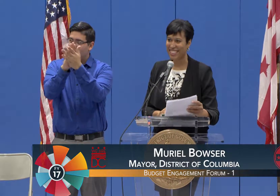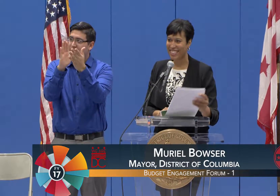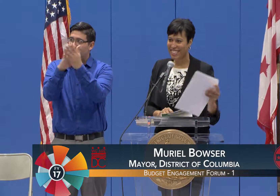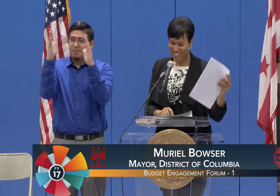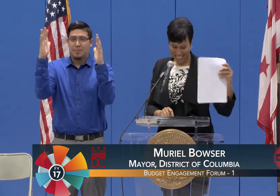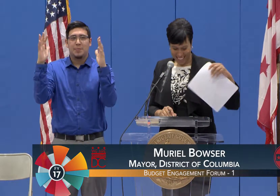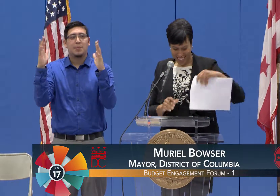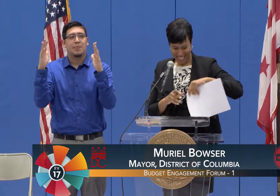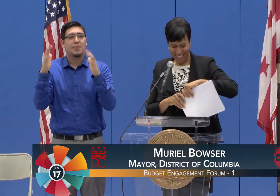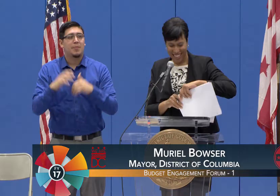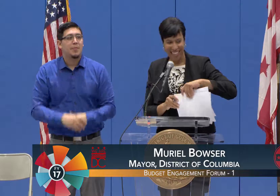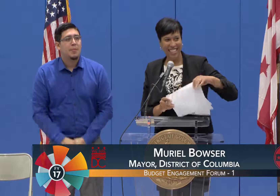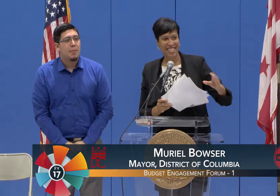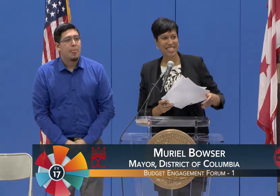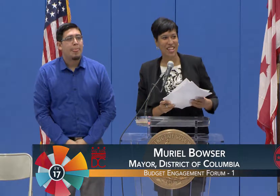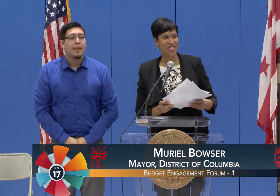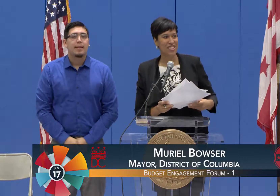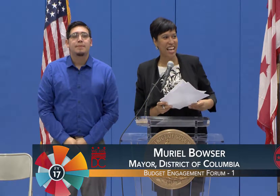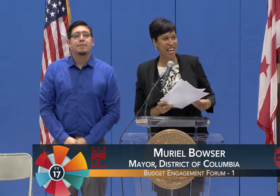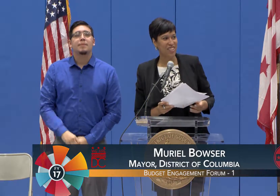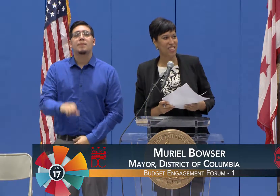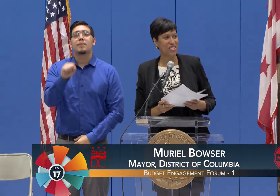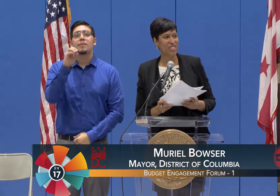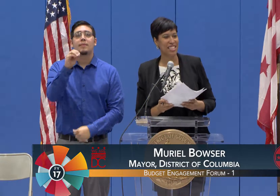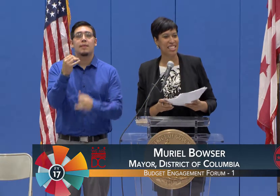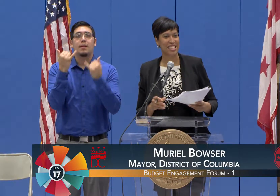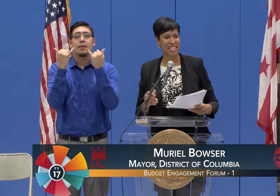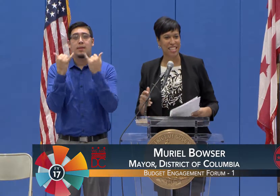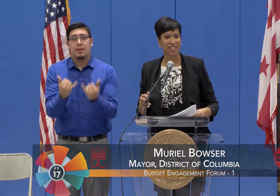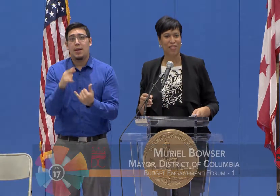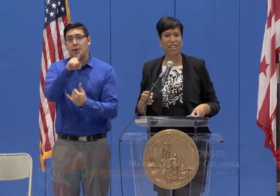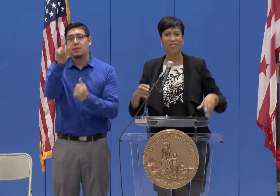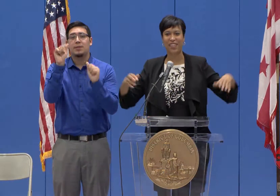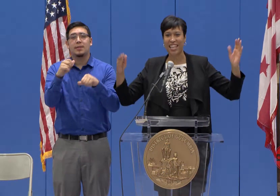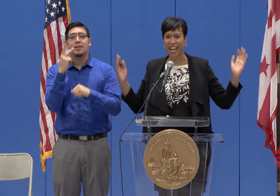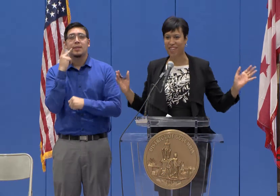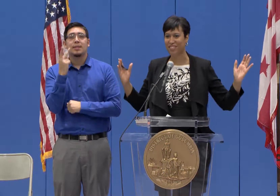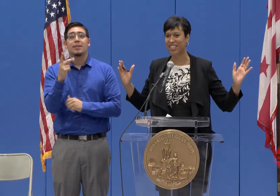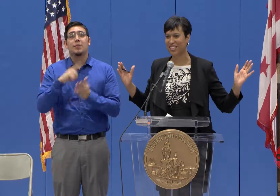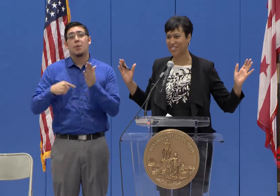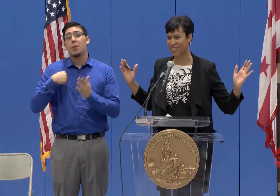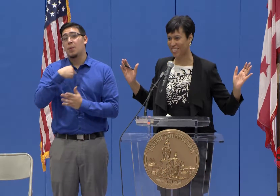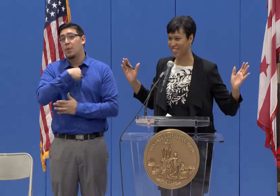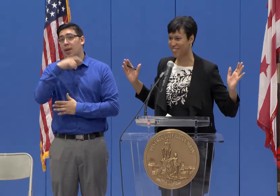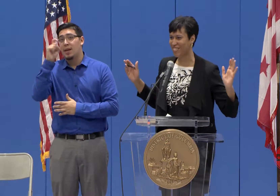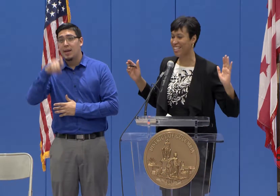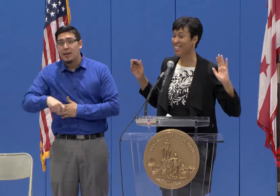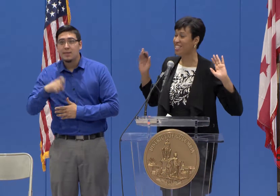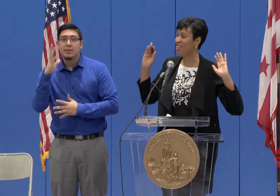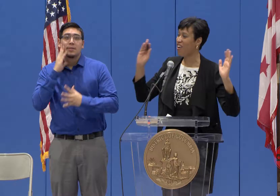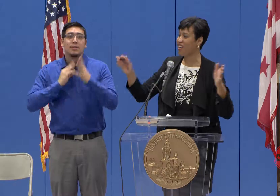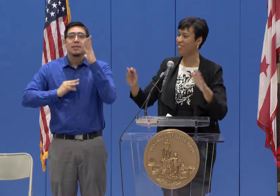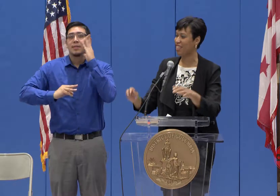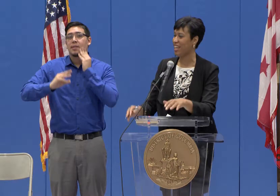SO NOW YOU CAN SEE WHAT WE HAVE TO GO THROUGH BECAUSE ALL OF THE